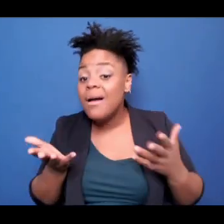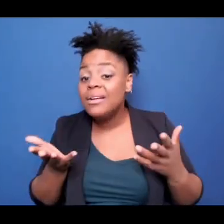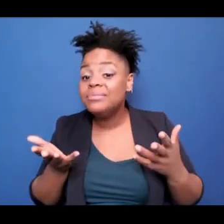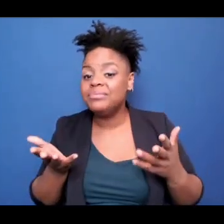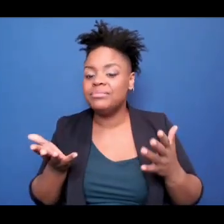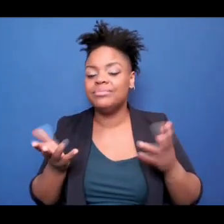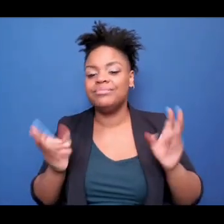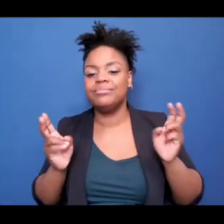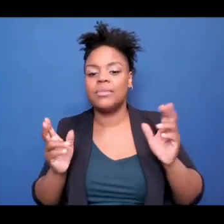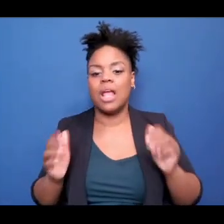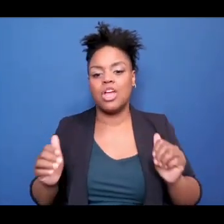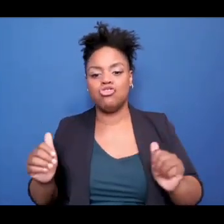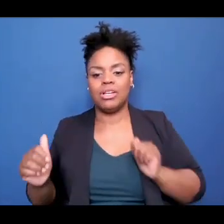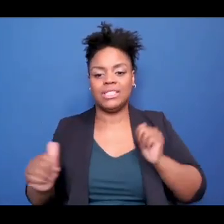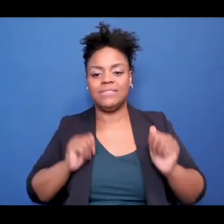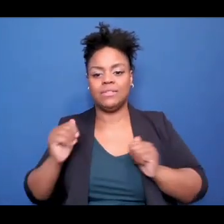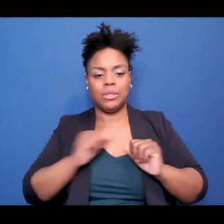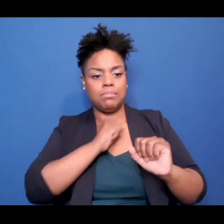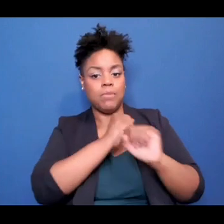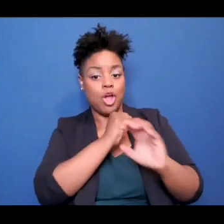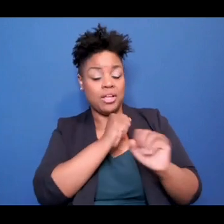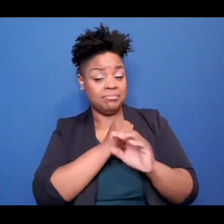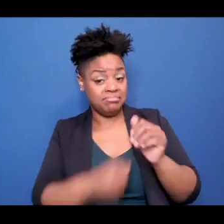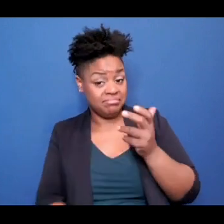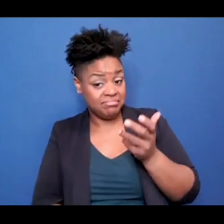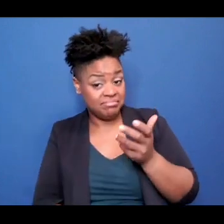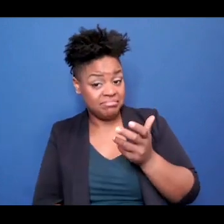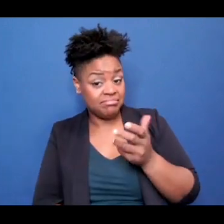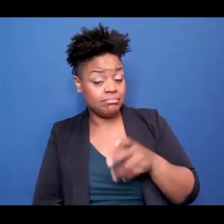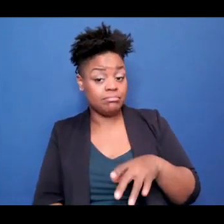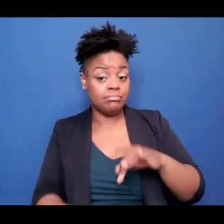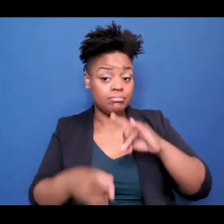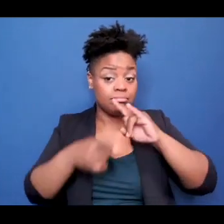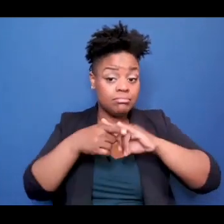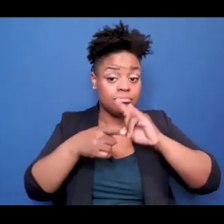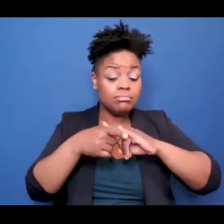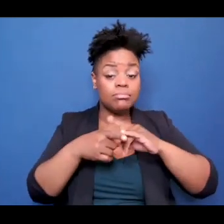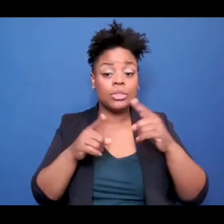RECOGNITION OF IMPORTANT -- MENTHOL CIGARETTES TO AFRICAN